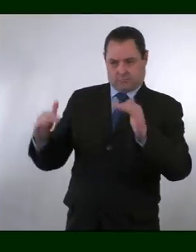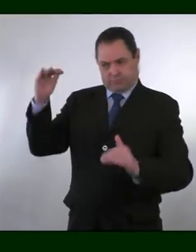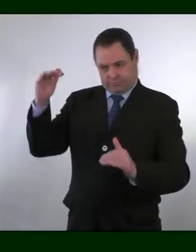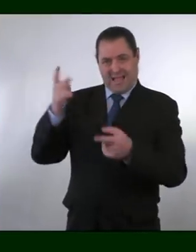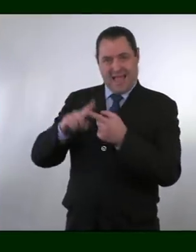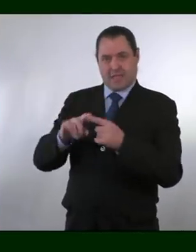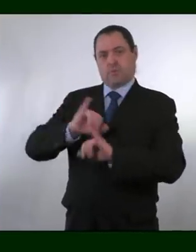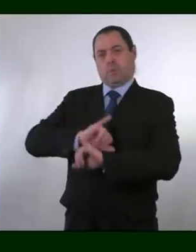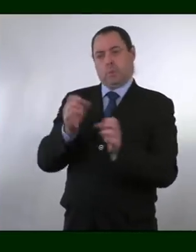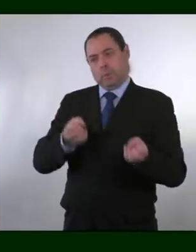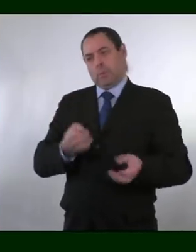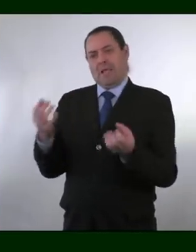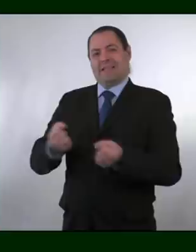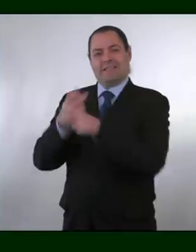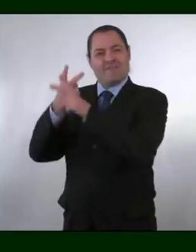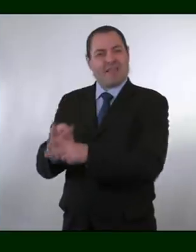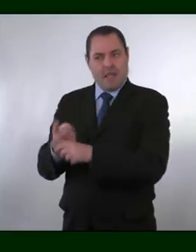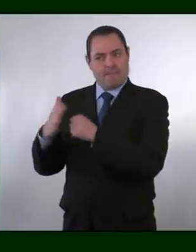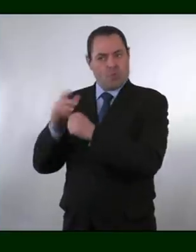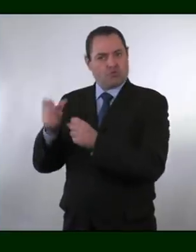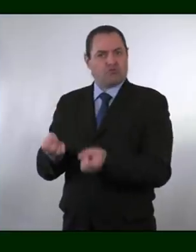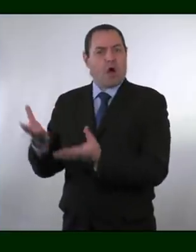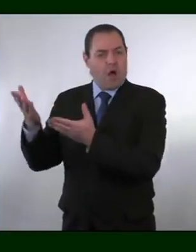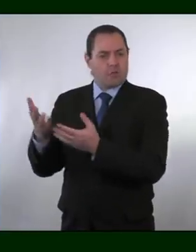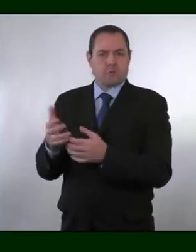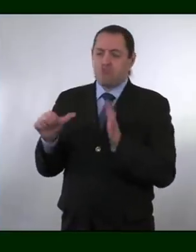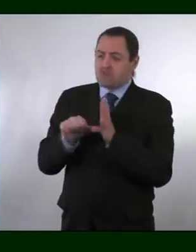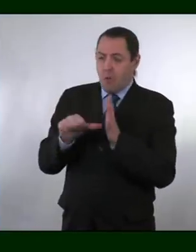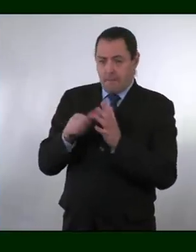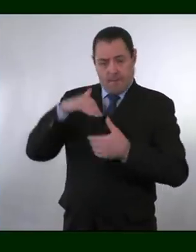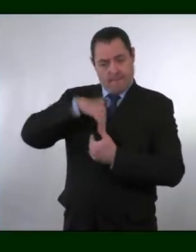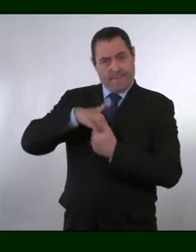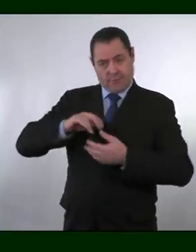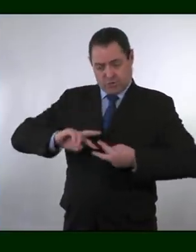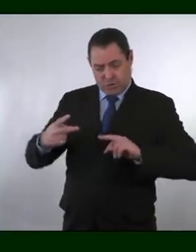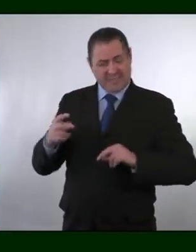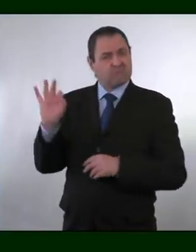structural inequalities, not genetics, are the key differential, so how will the Prime Minister